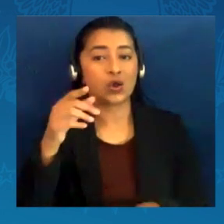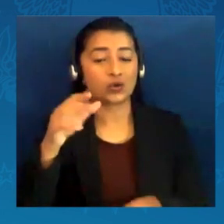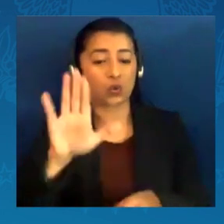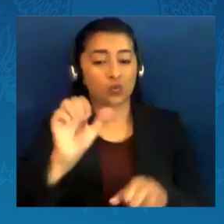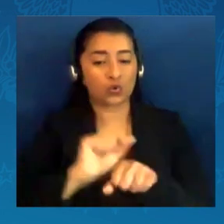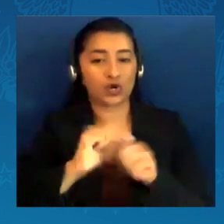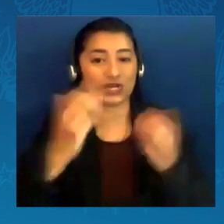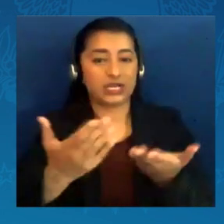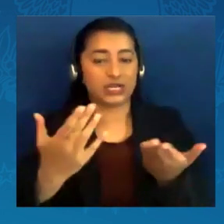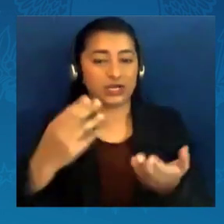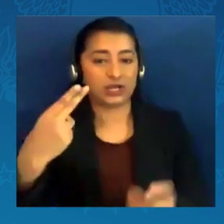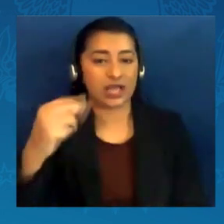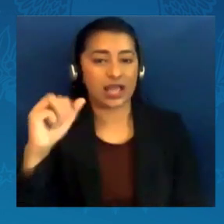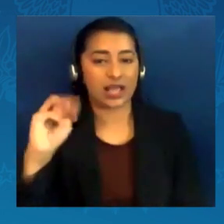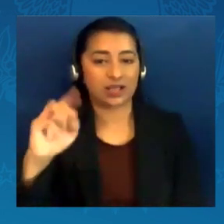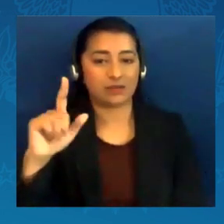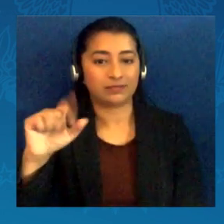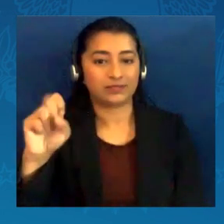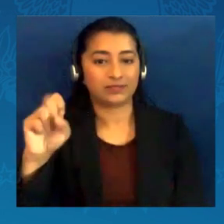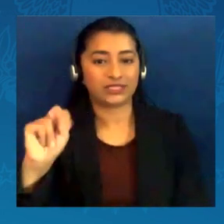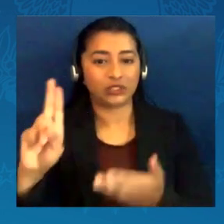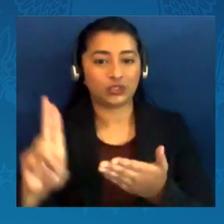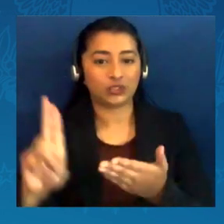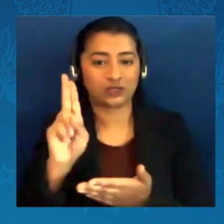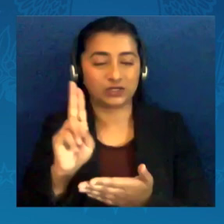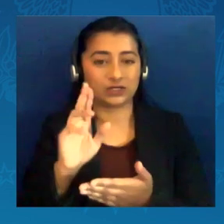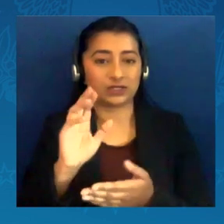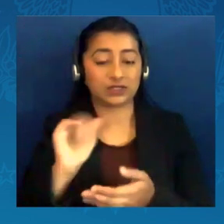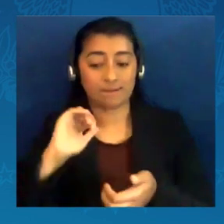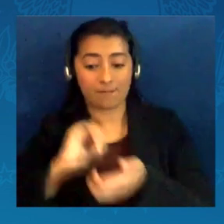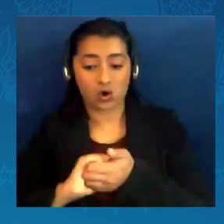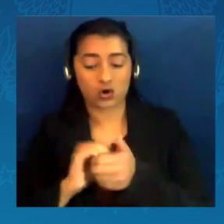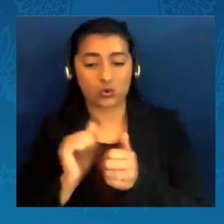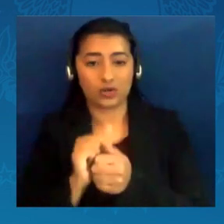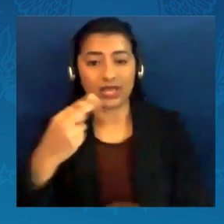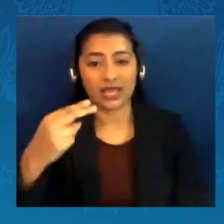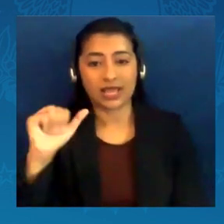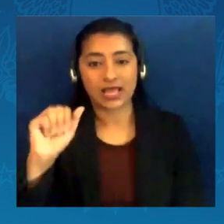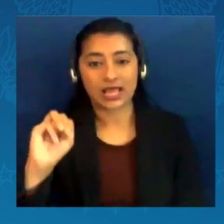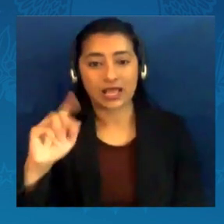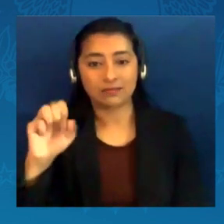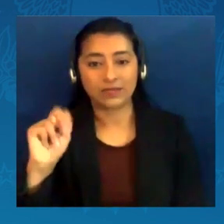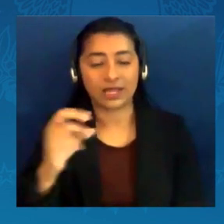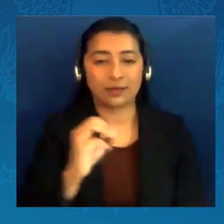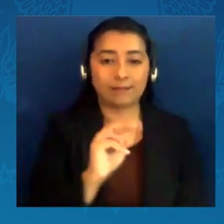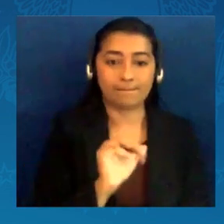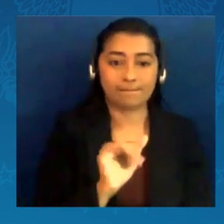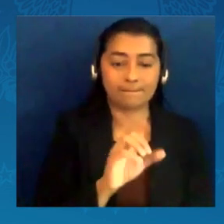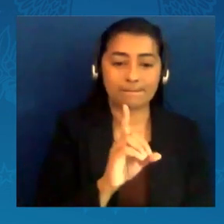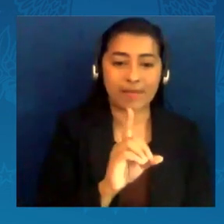The partnership between Hampton and NASA -- the fact that, I believe, there are four satellites